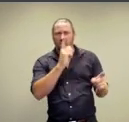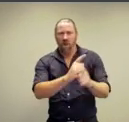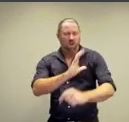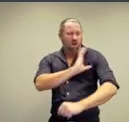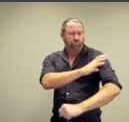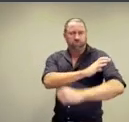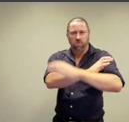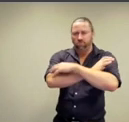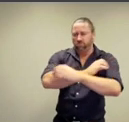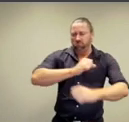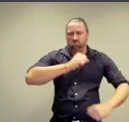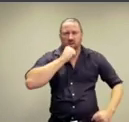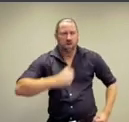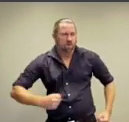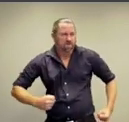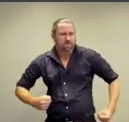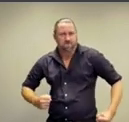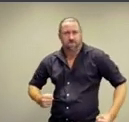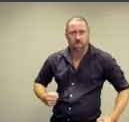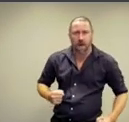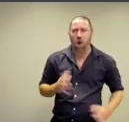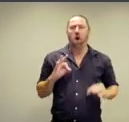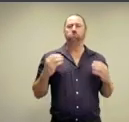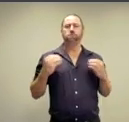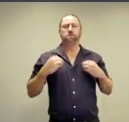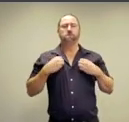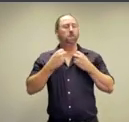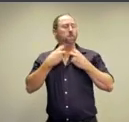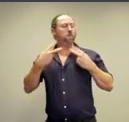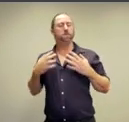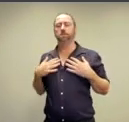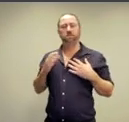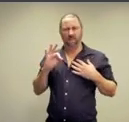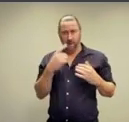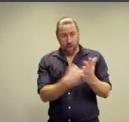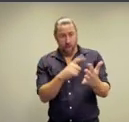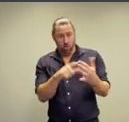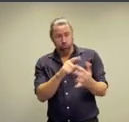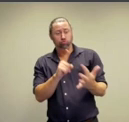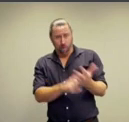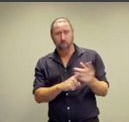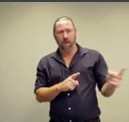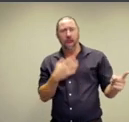the hyper-masculine creation of Tom of Finland but he is not a company man,